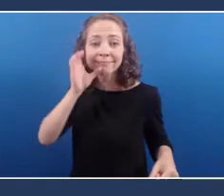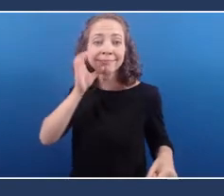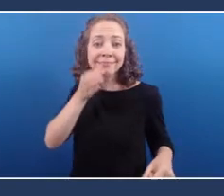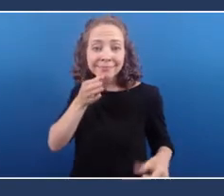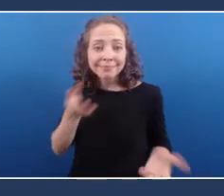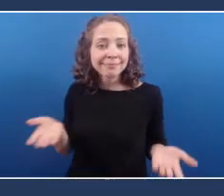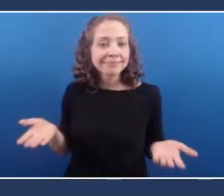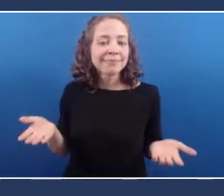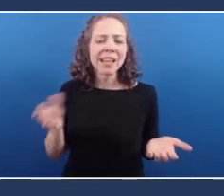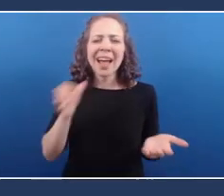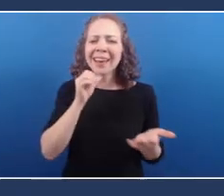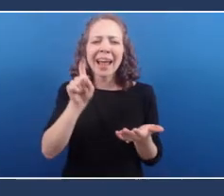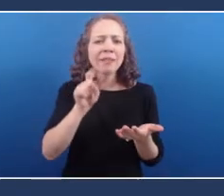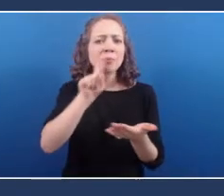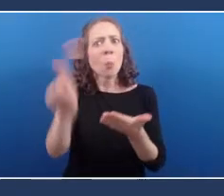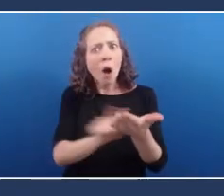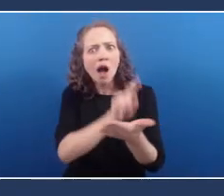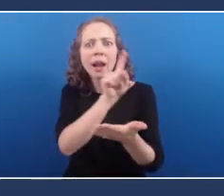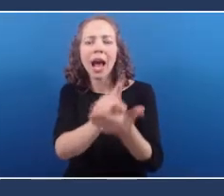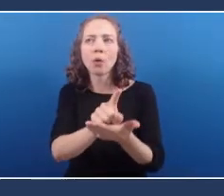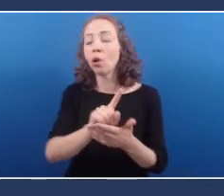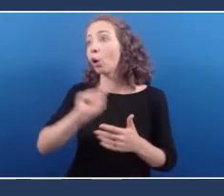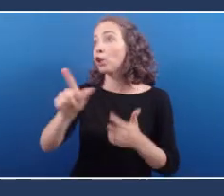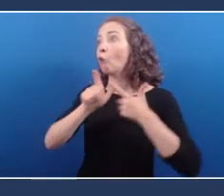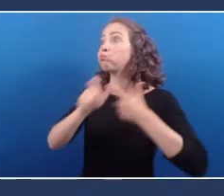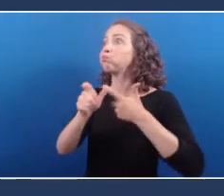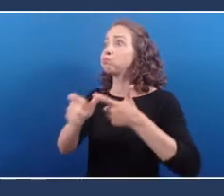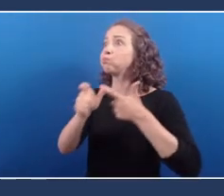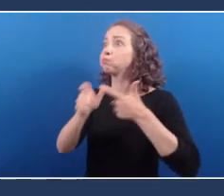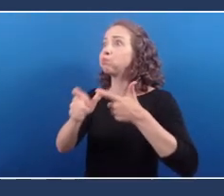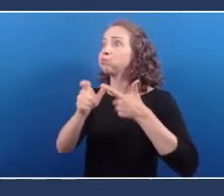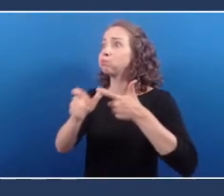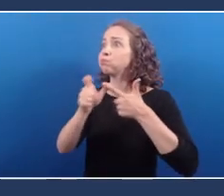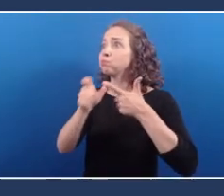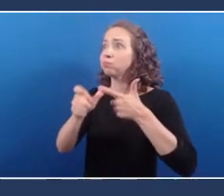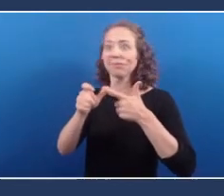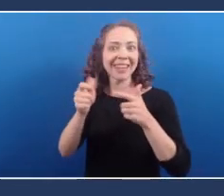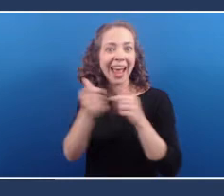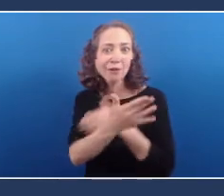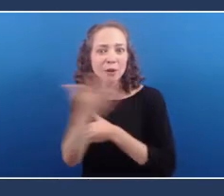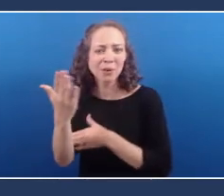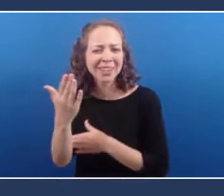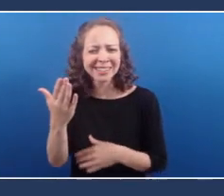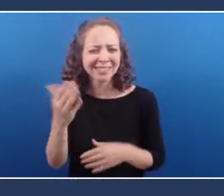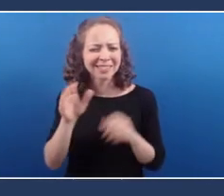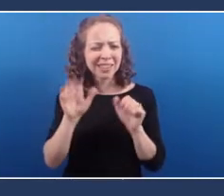You don’t have to go out and run a marathon every morning. This could be 15 minutes where you just check